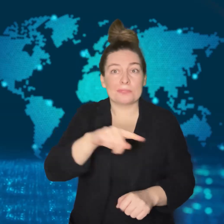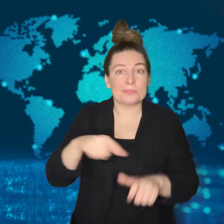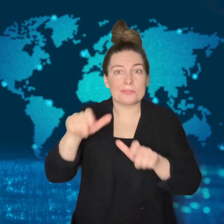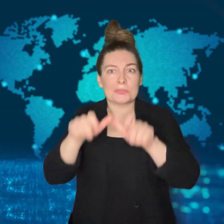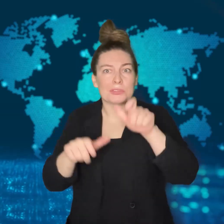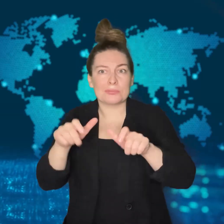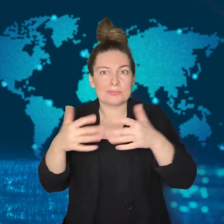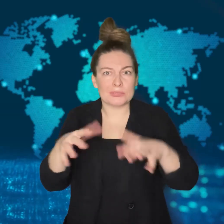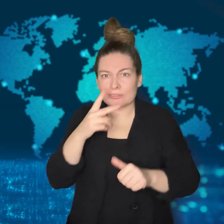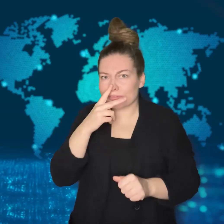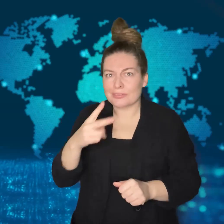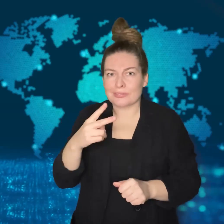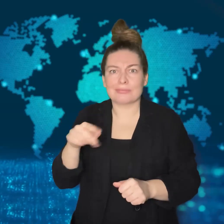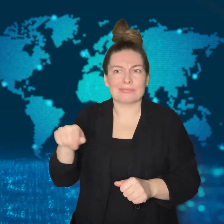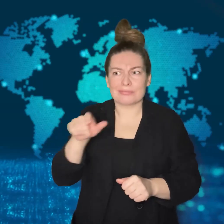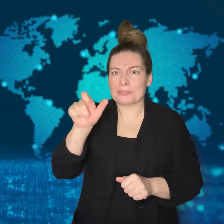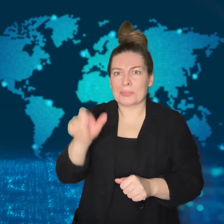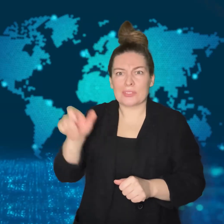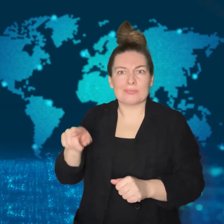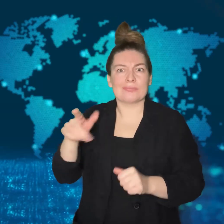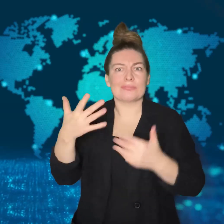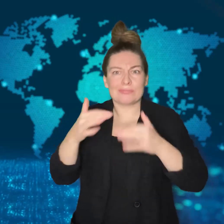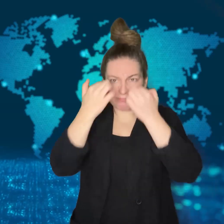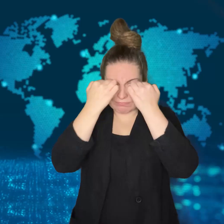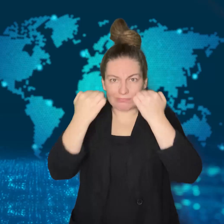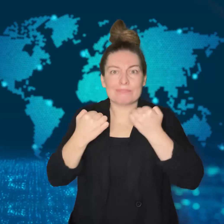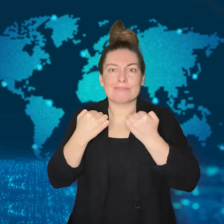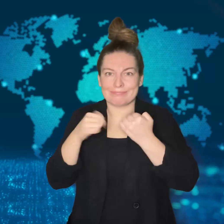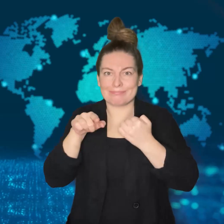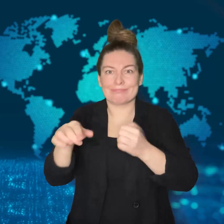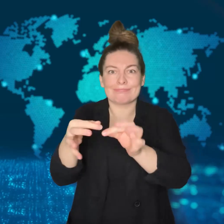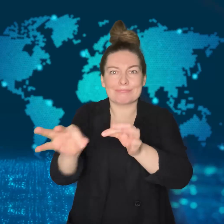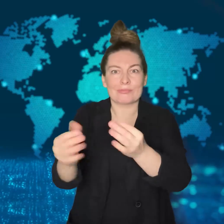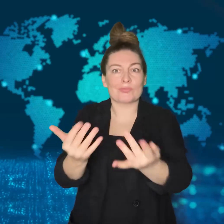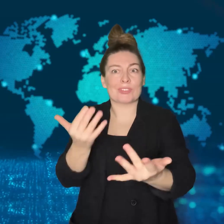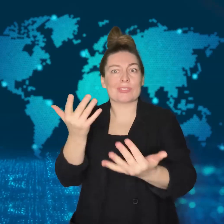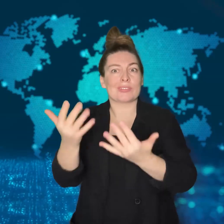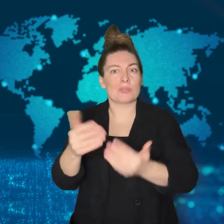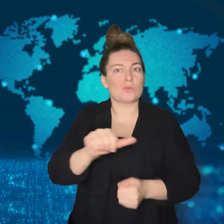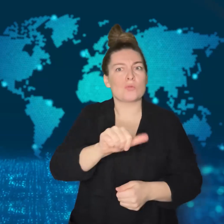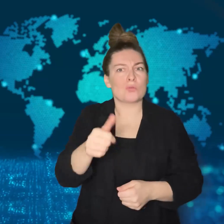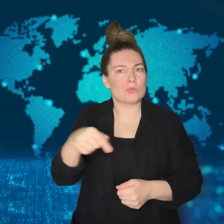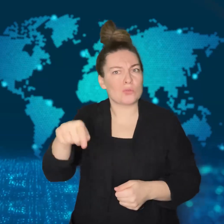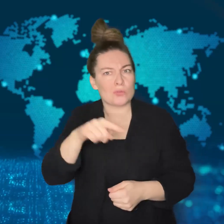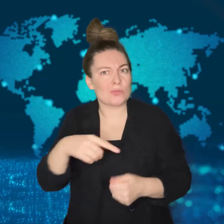Witnesses saw people in masks setting the building on fire.